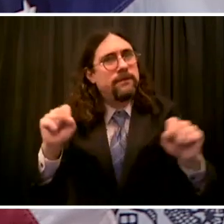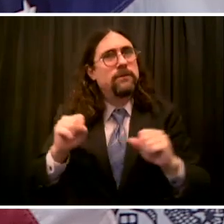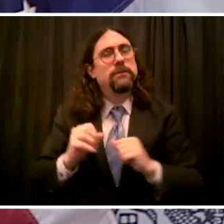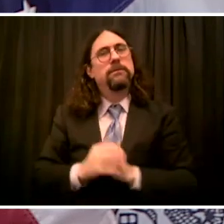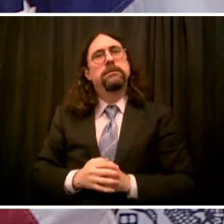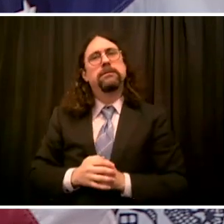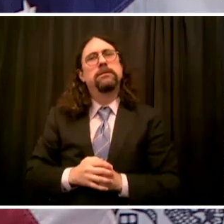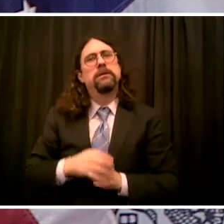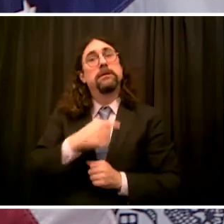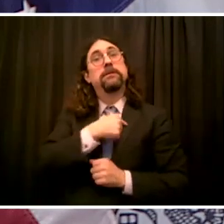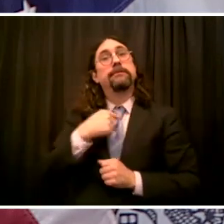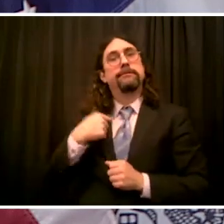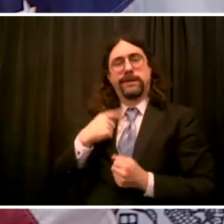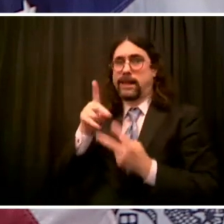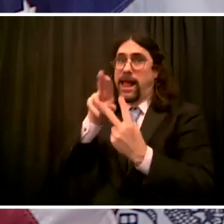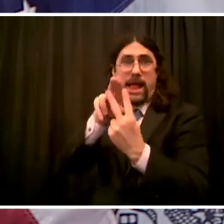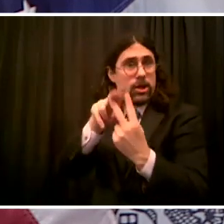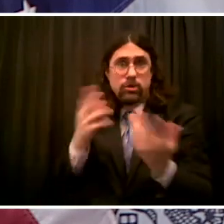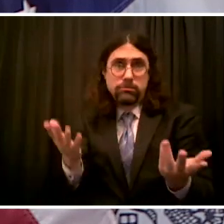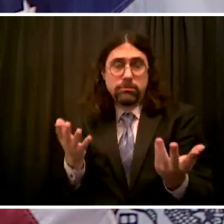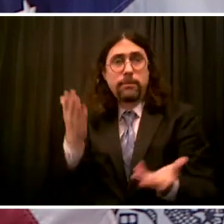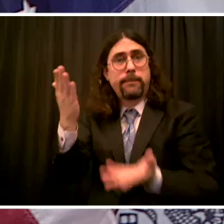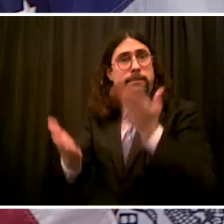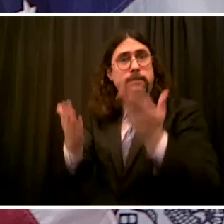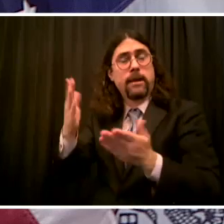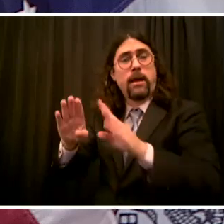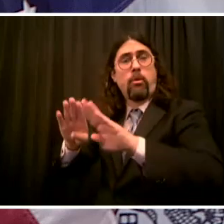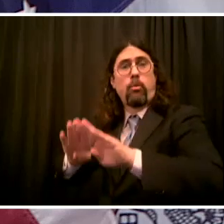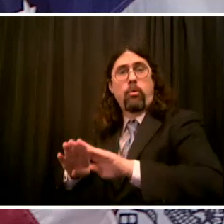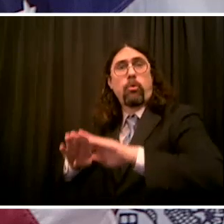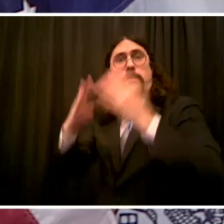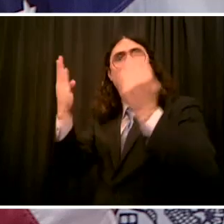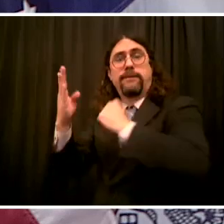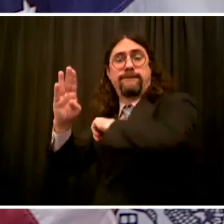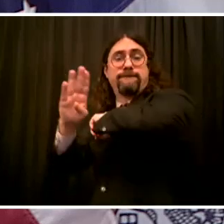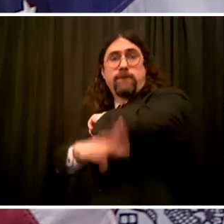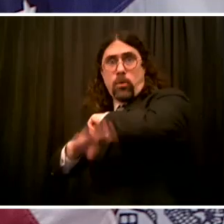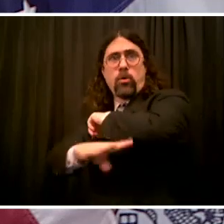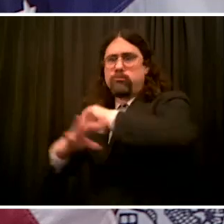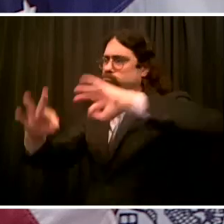OPEN THE SCHOOLS FULLY AS NORMAL. AND THE CHANCES